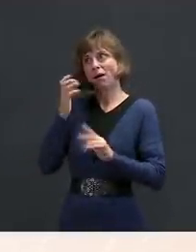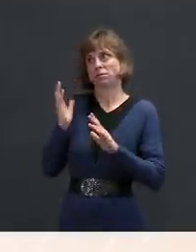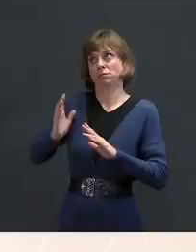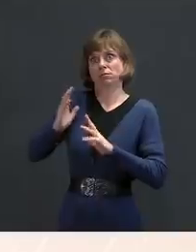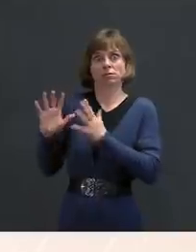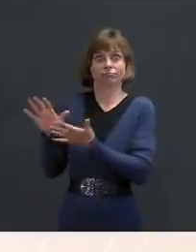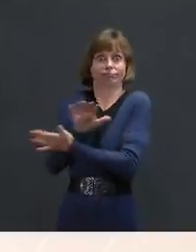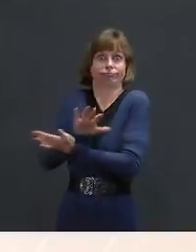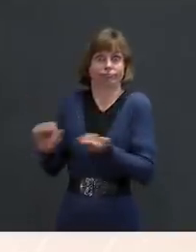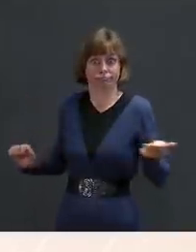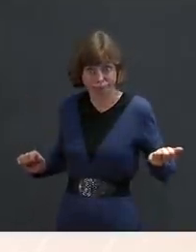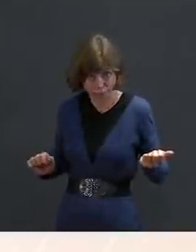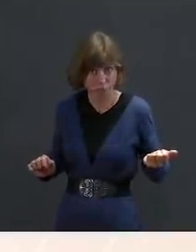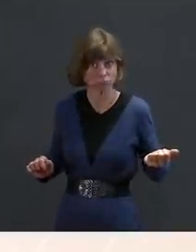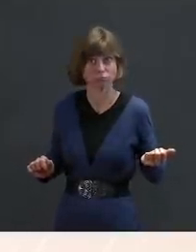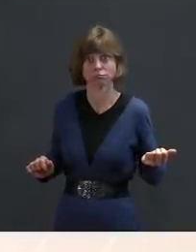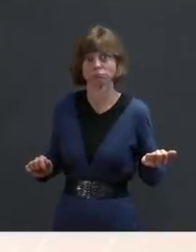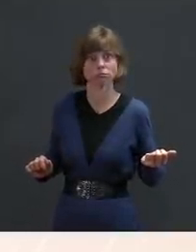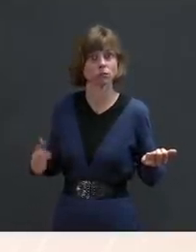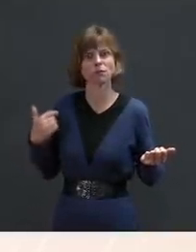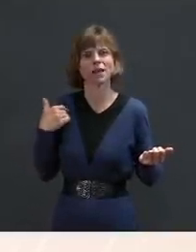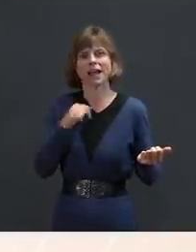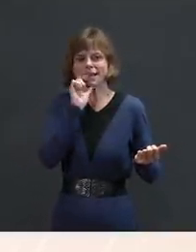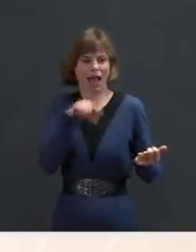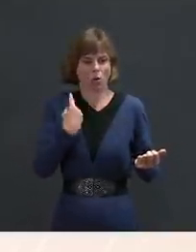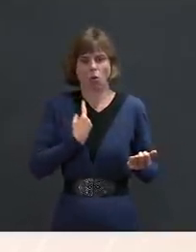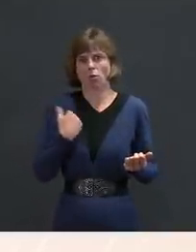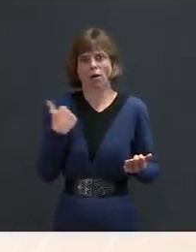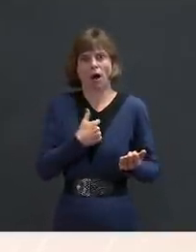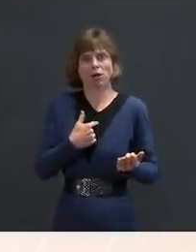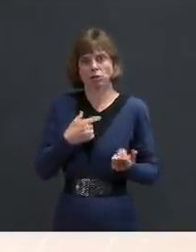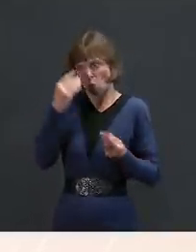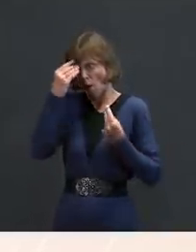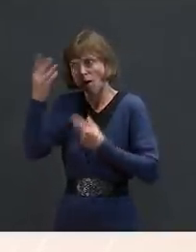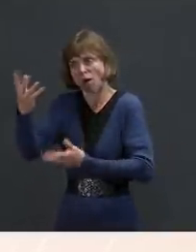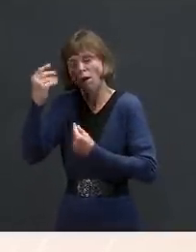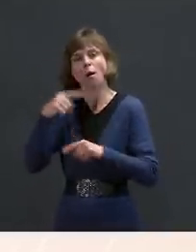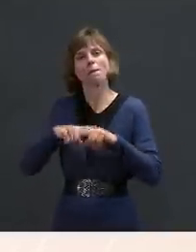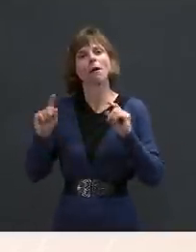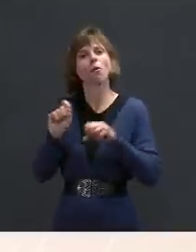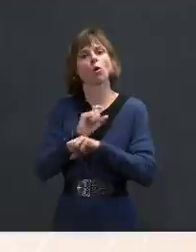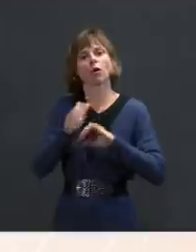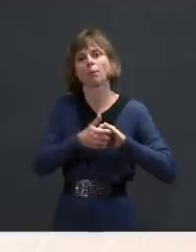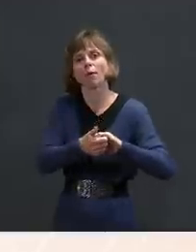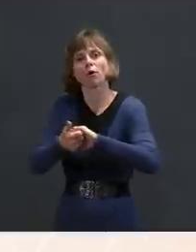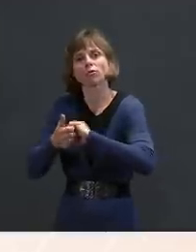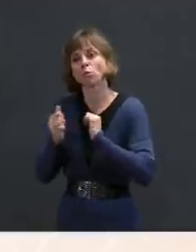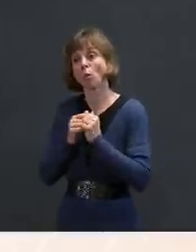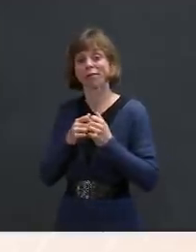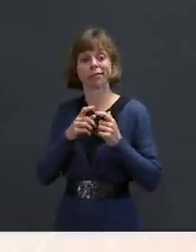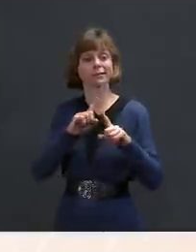We are not communicating alone. We are communicating in partnership with non-governmental organizations,